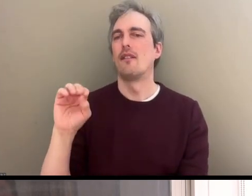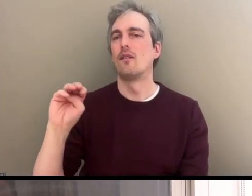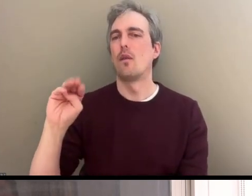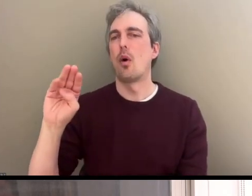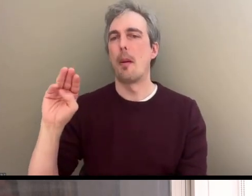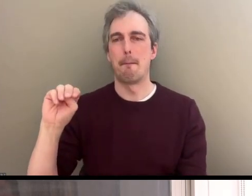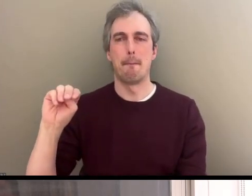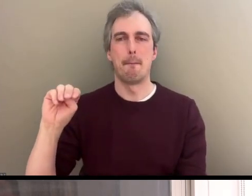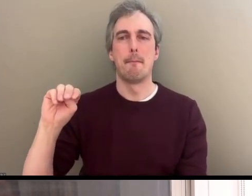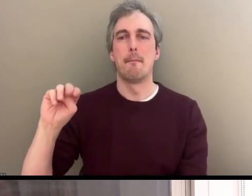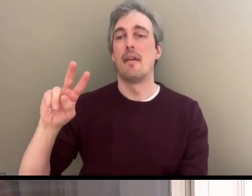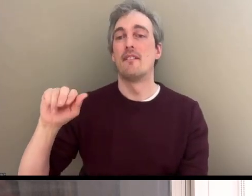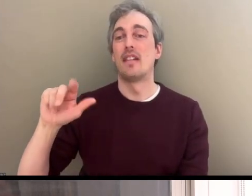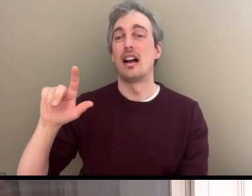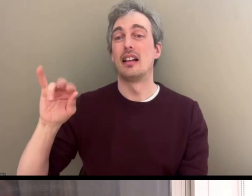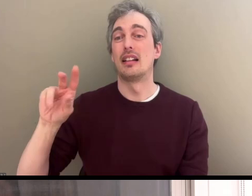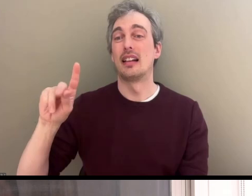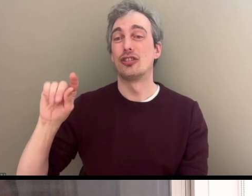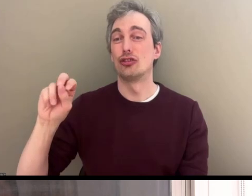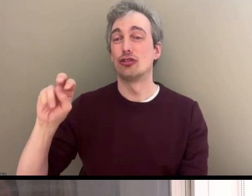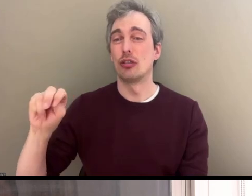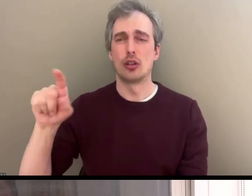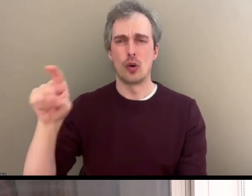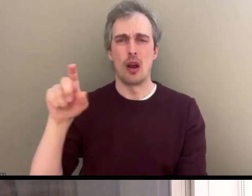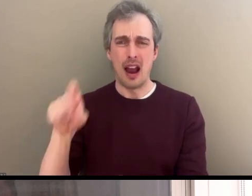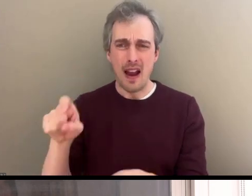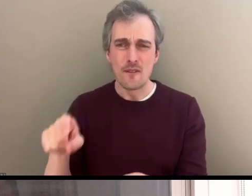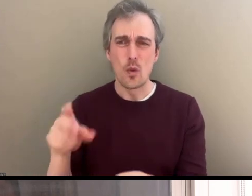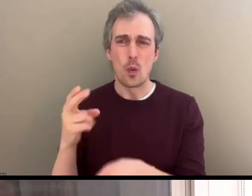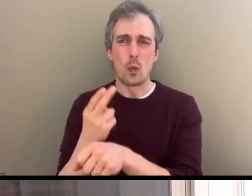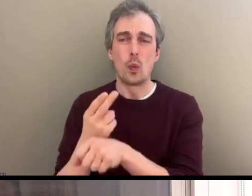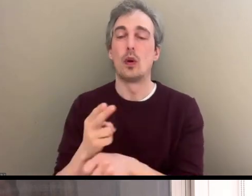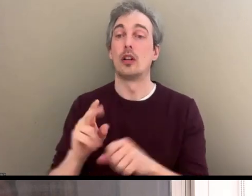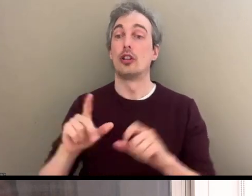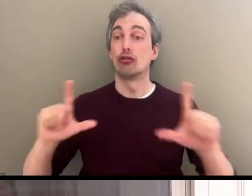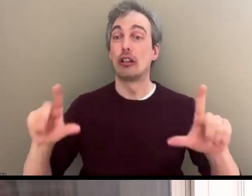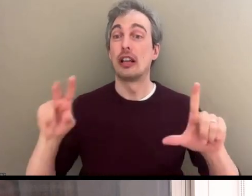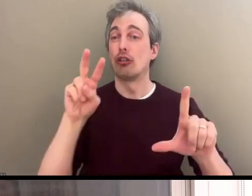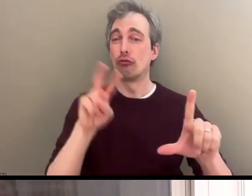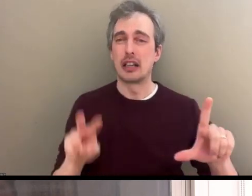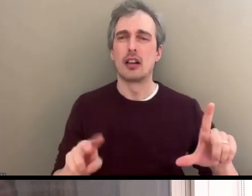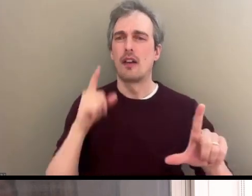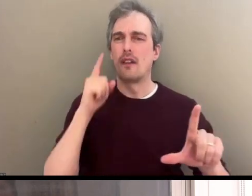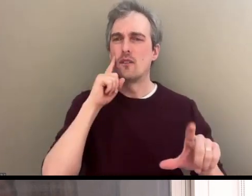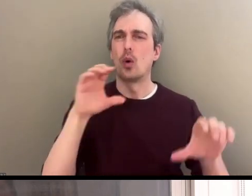So like you have to use a screen reader to do like the tabbing and things like that.